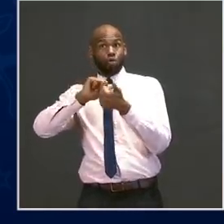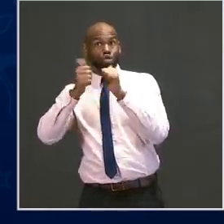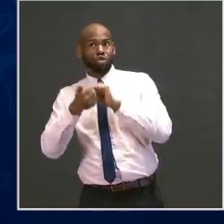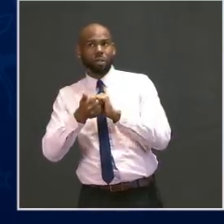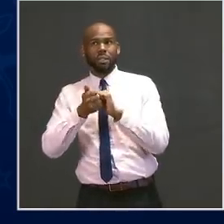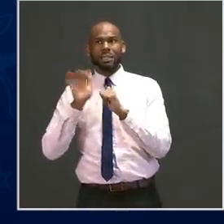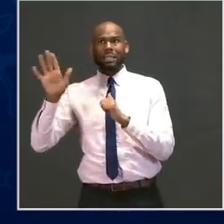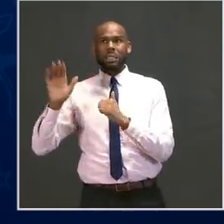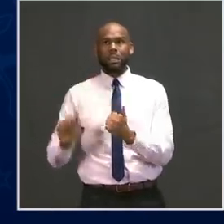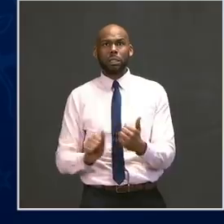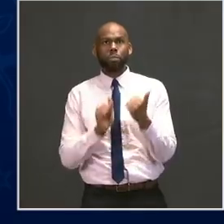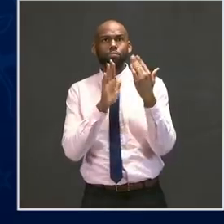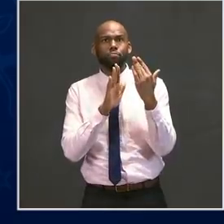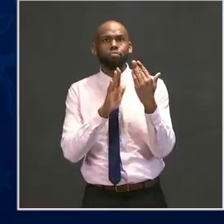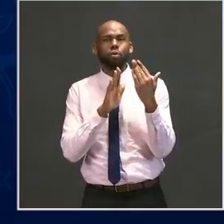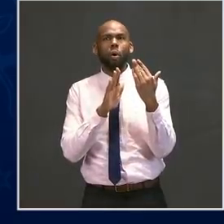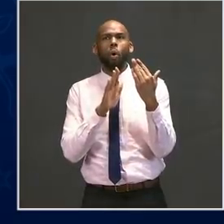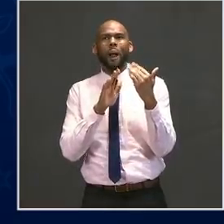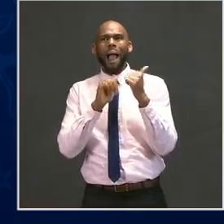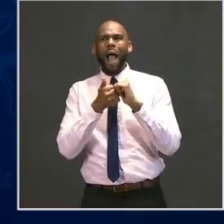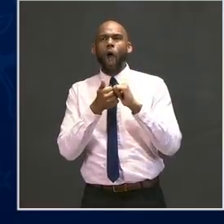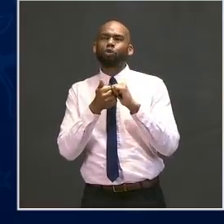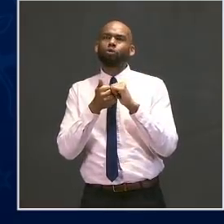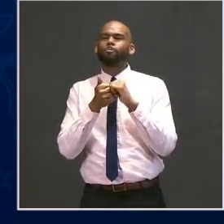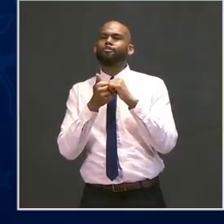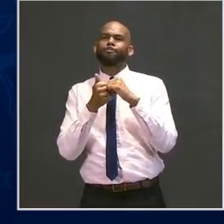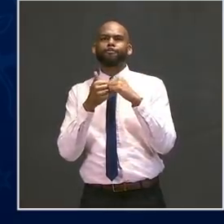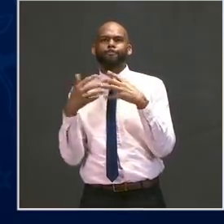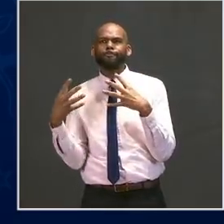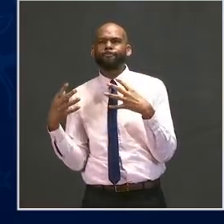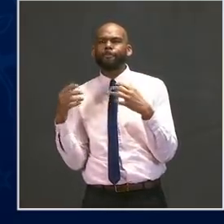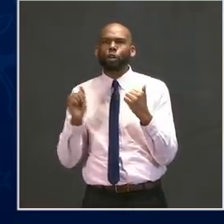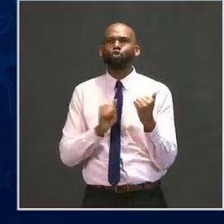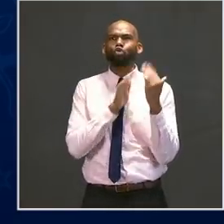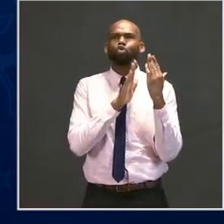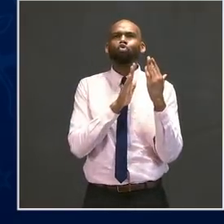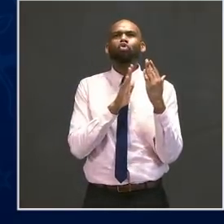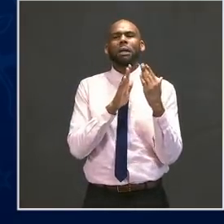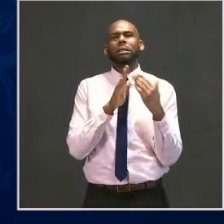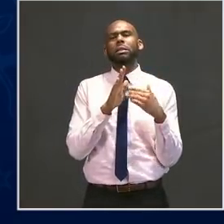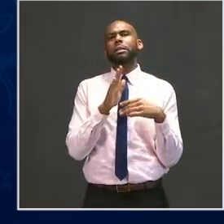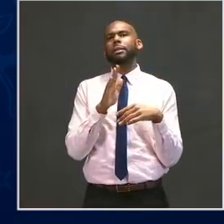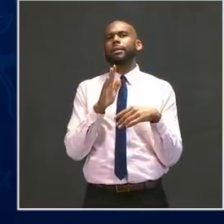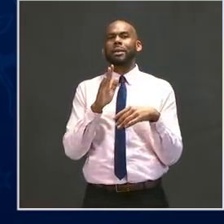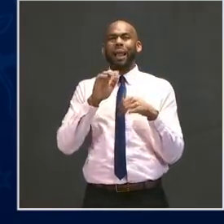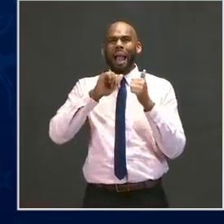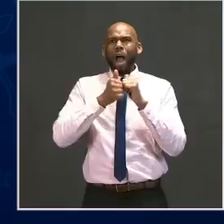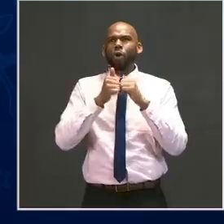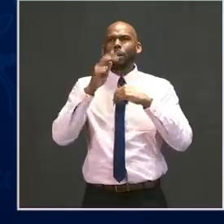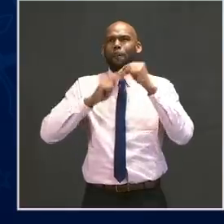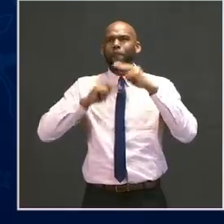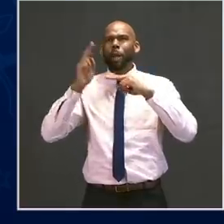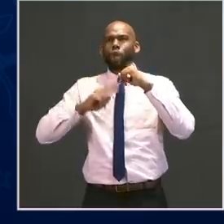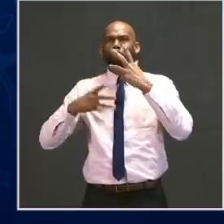combatting extremists going forward -- you know, working to build trust and build bridges? And will the -- clearly,